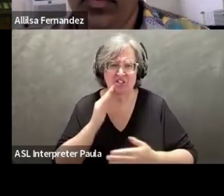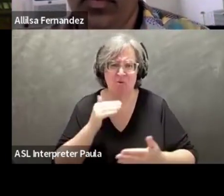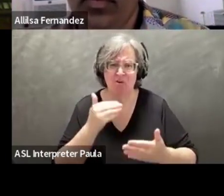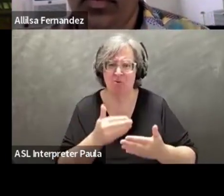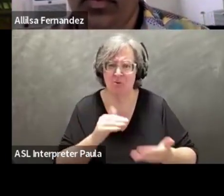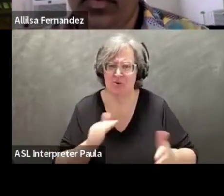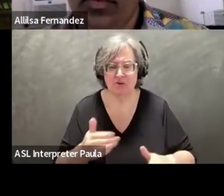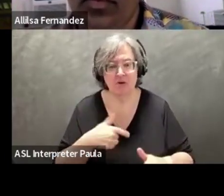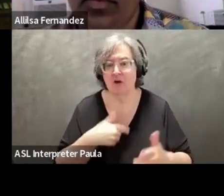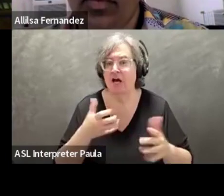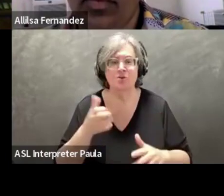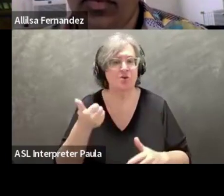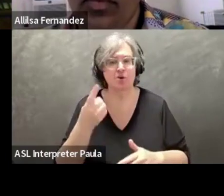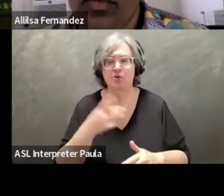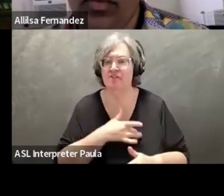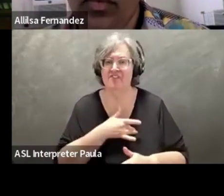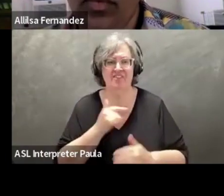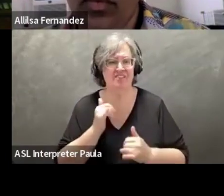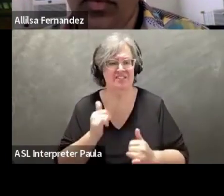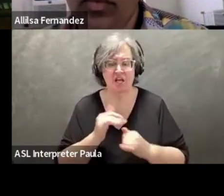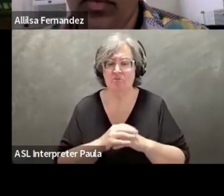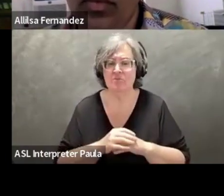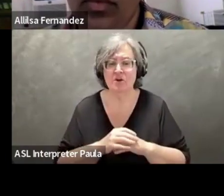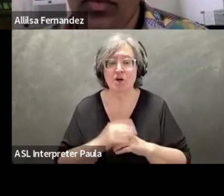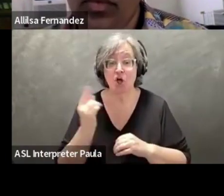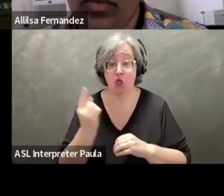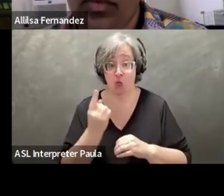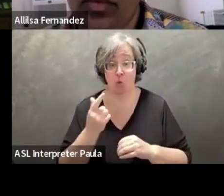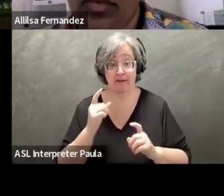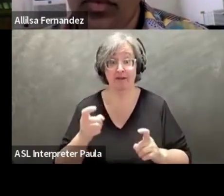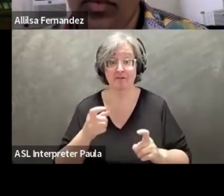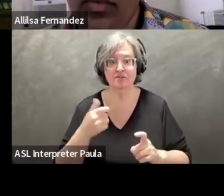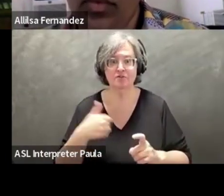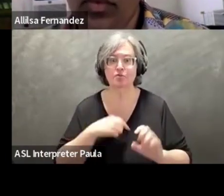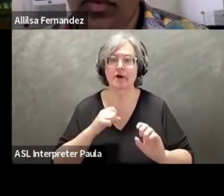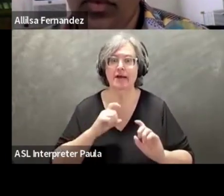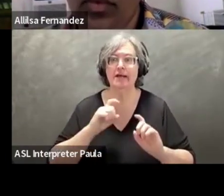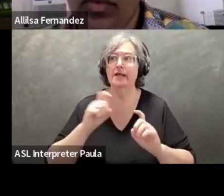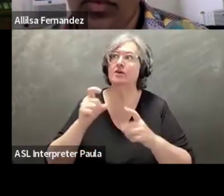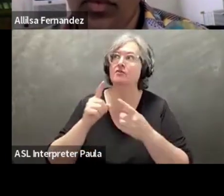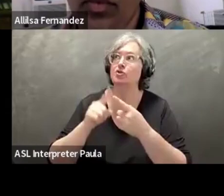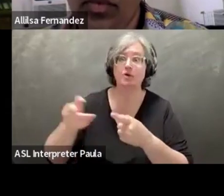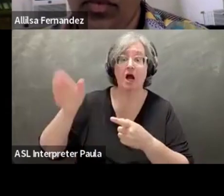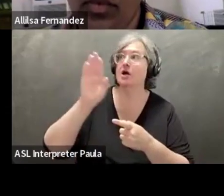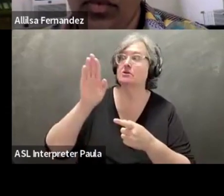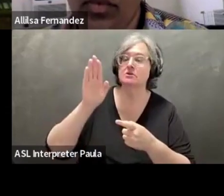anyone to feel like that. And the only gift that I felt like, you know, we can give to God is by making this world a better